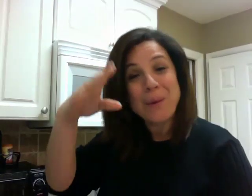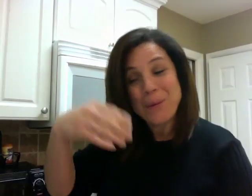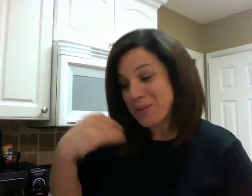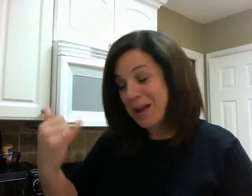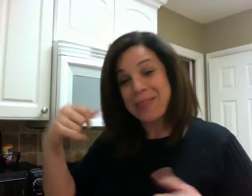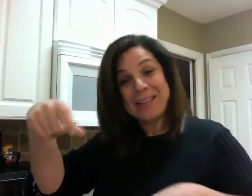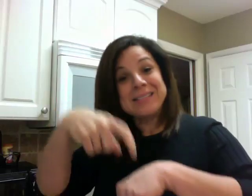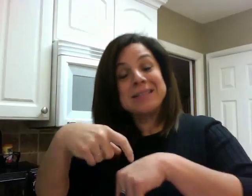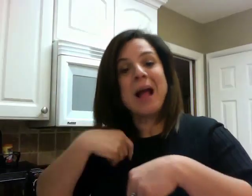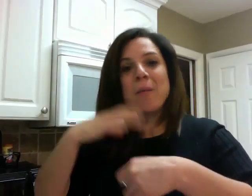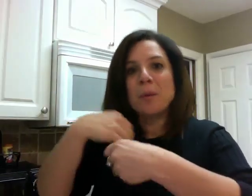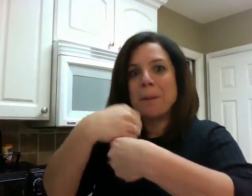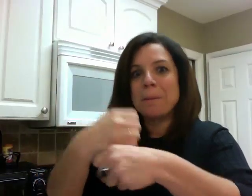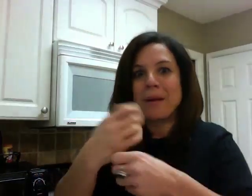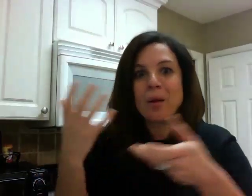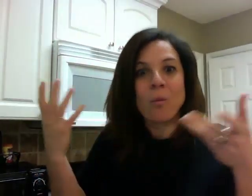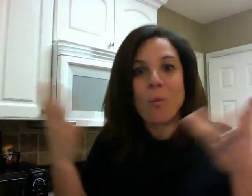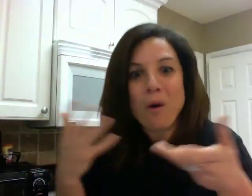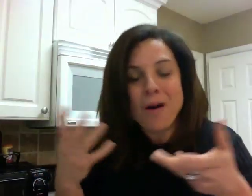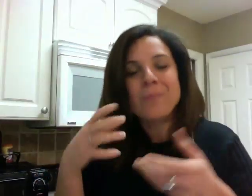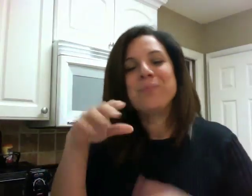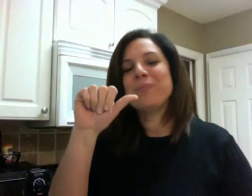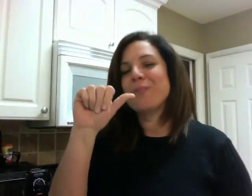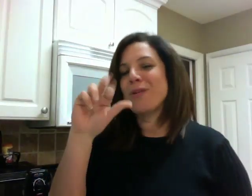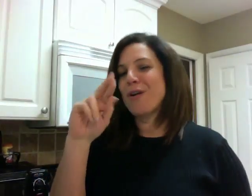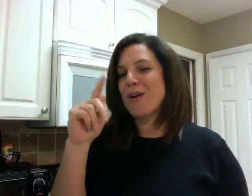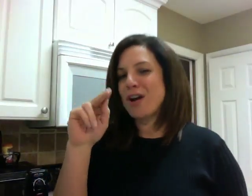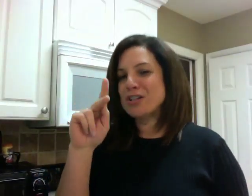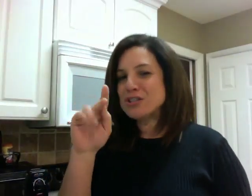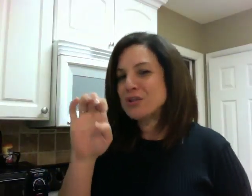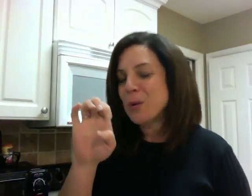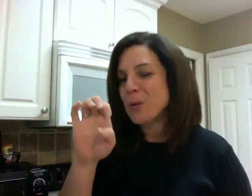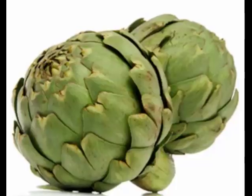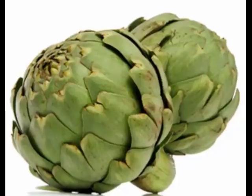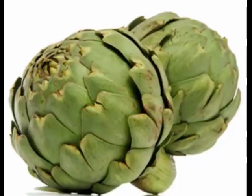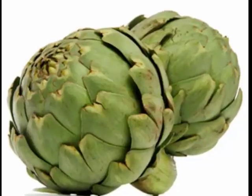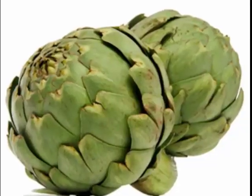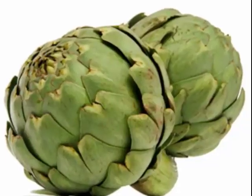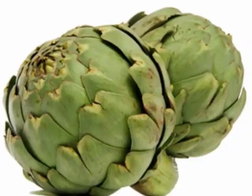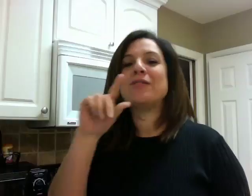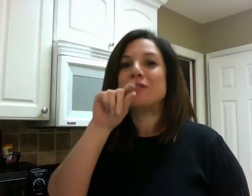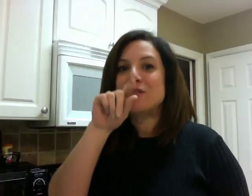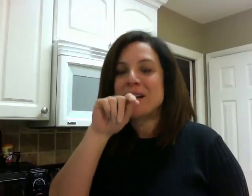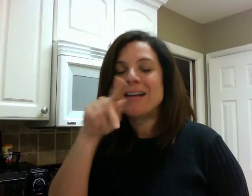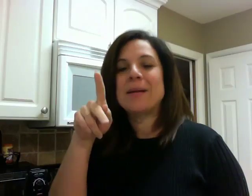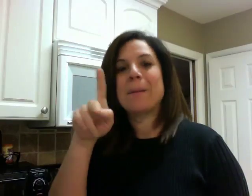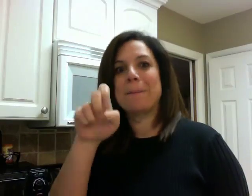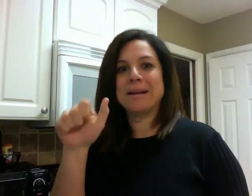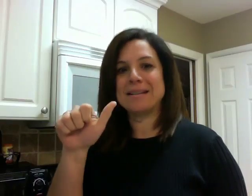Hello! Now this time I will make Artichoke Chicken Pizza!